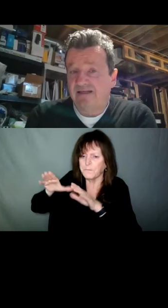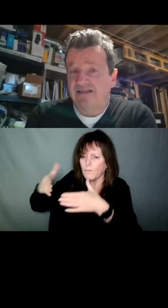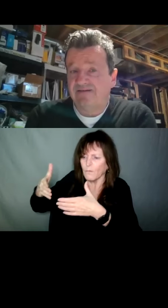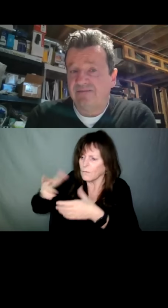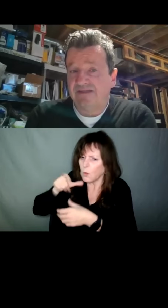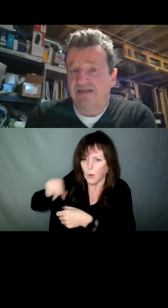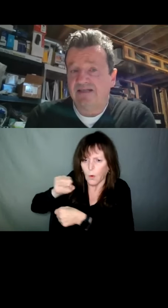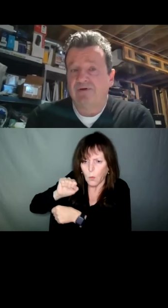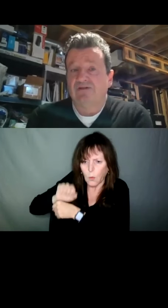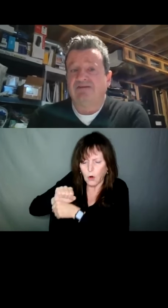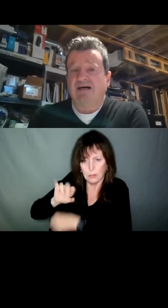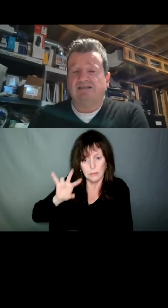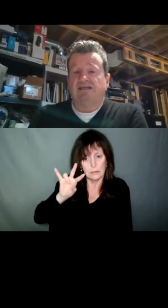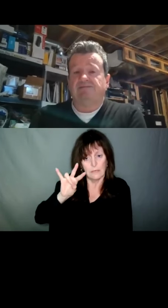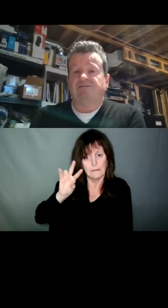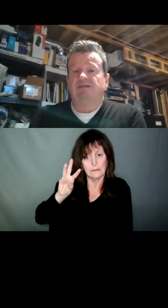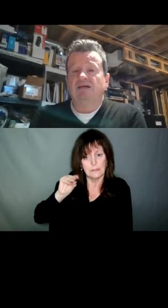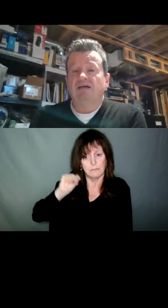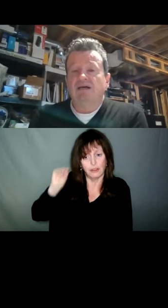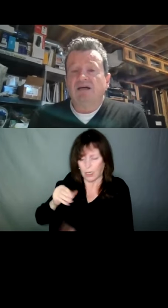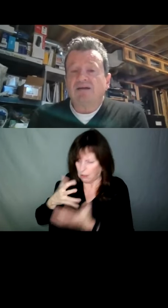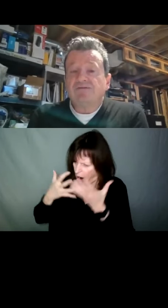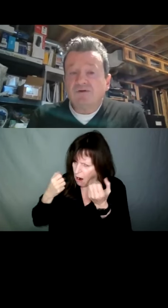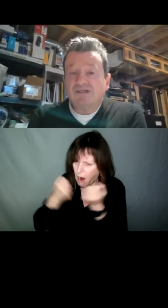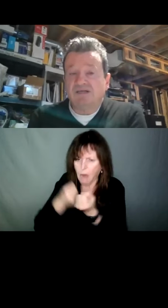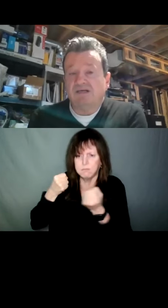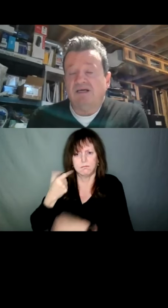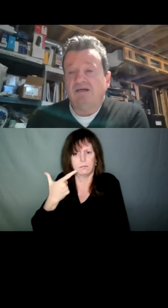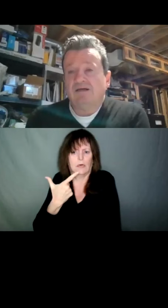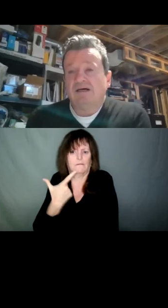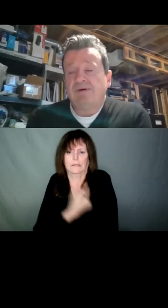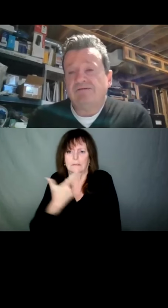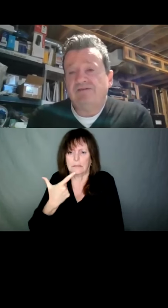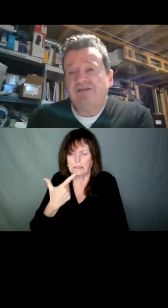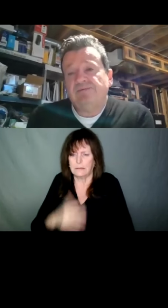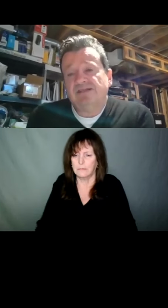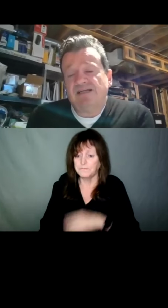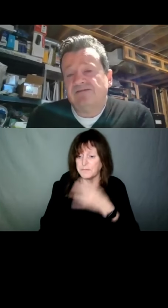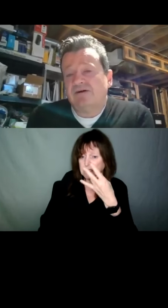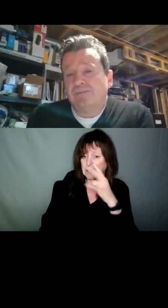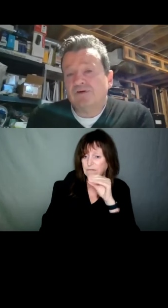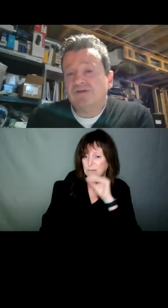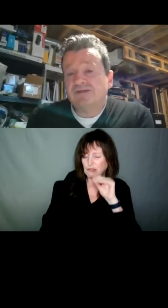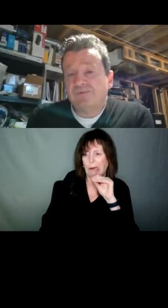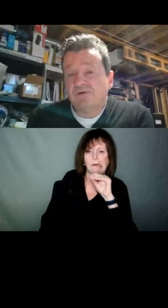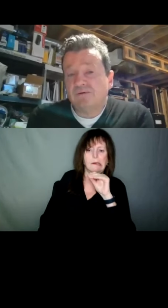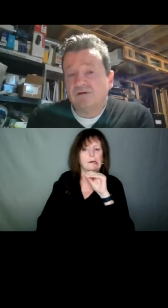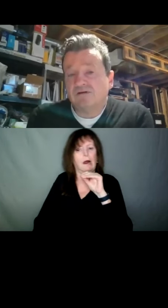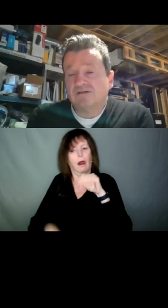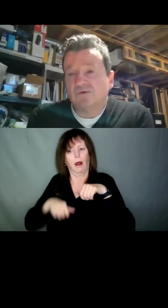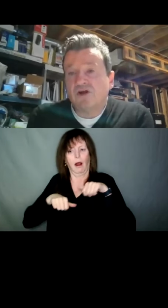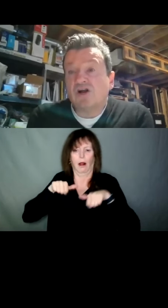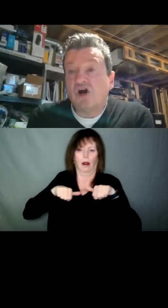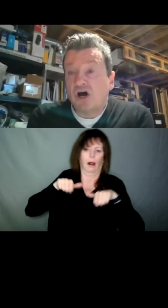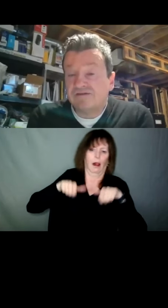vaccine competence and healthcare workers often mirrors that of the regular population. 76% are strong supporters in Canada. 70% are undecided and